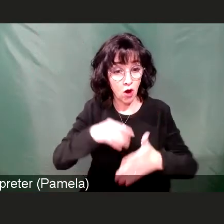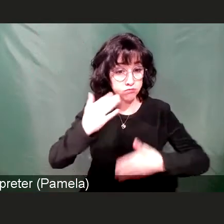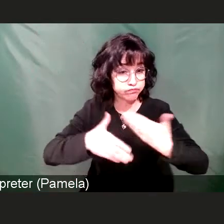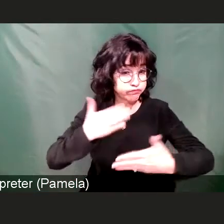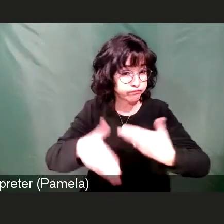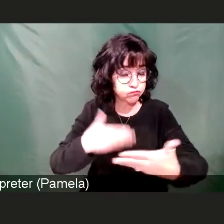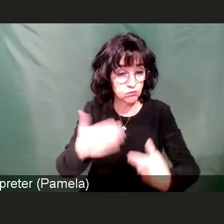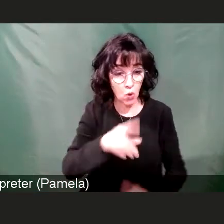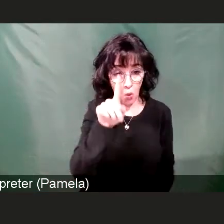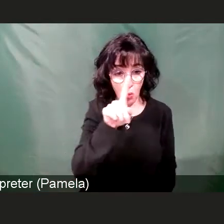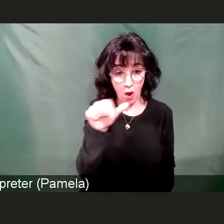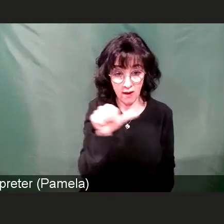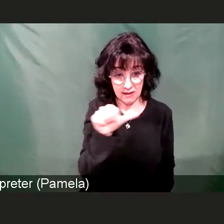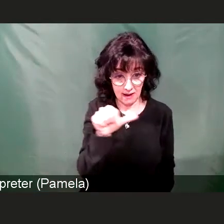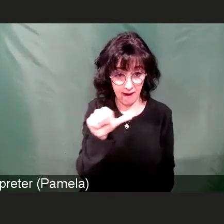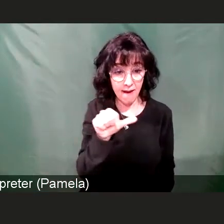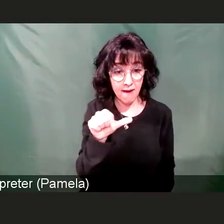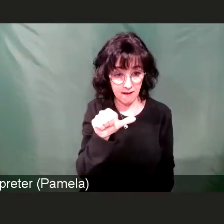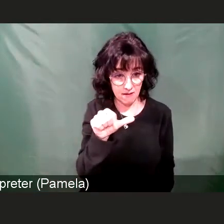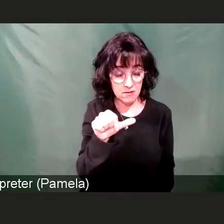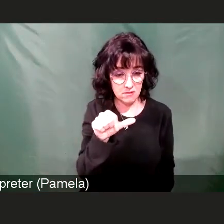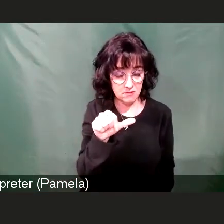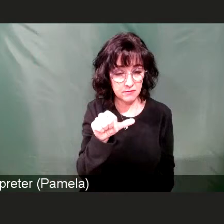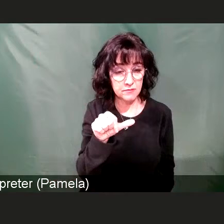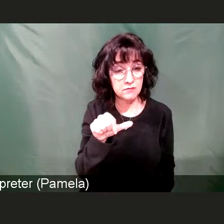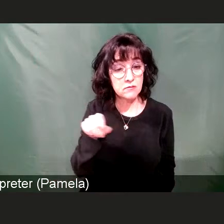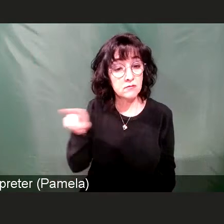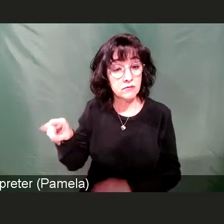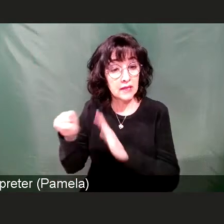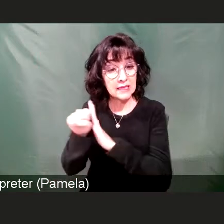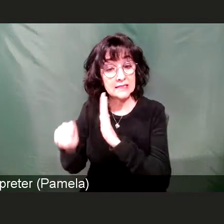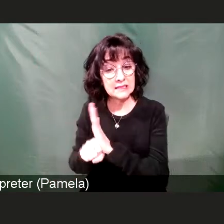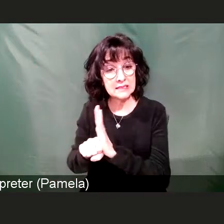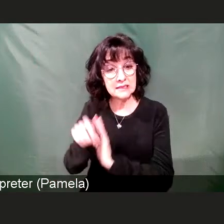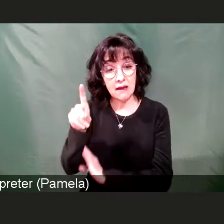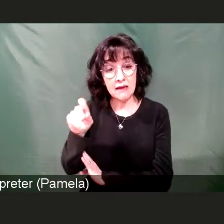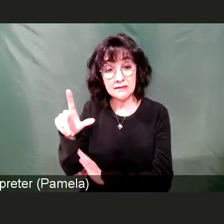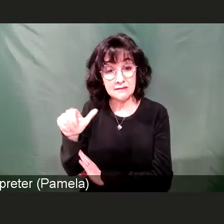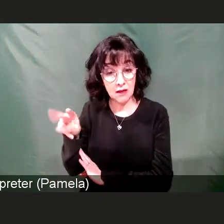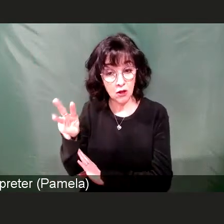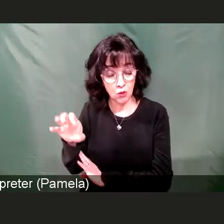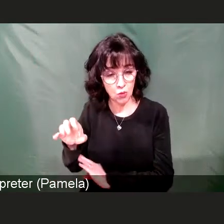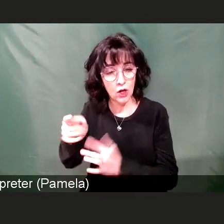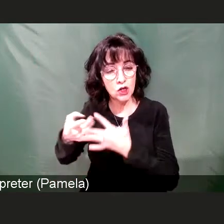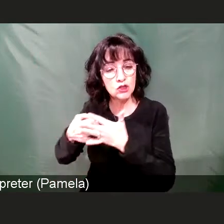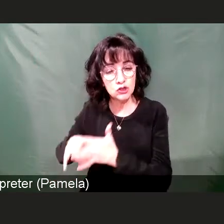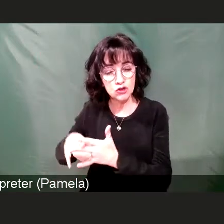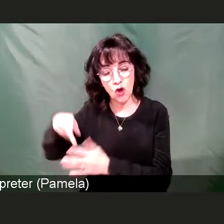the State of Delaware had moved forward with their second phase which is known as phase 1B,